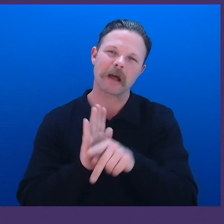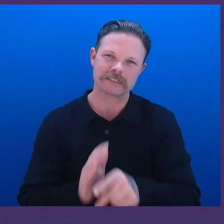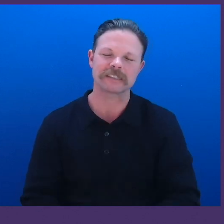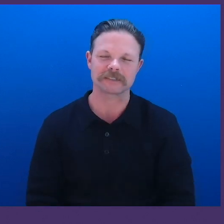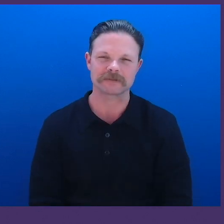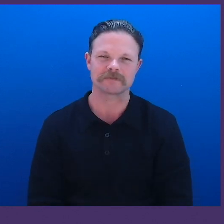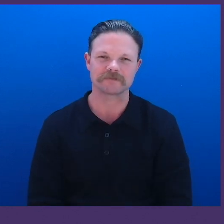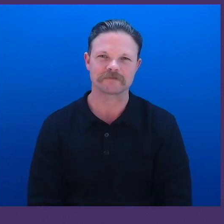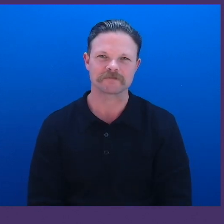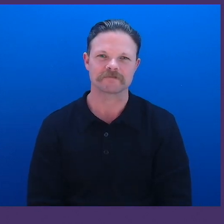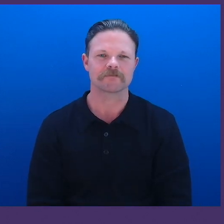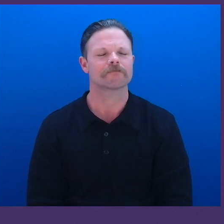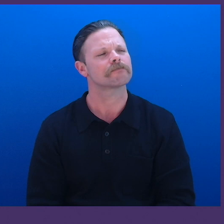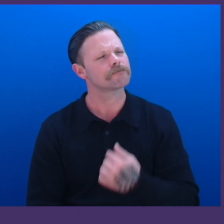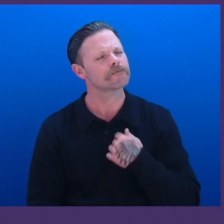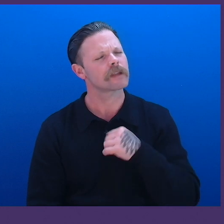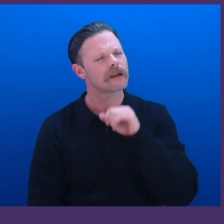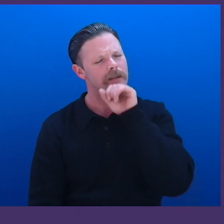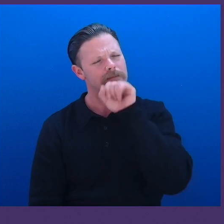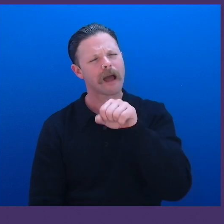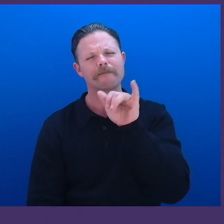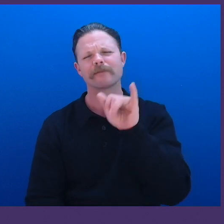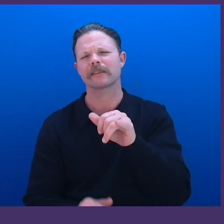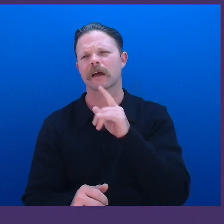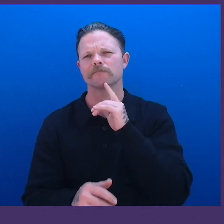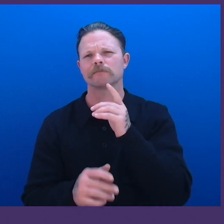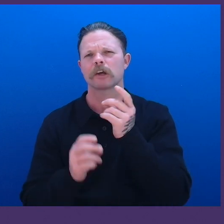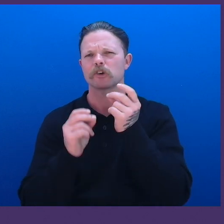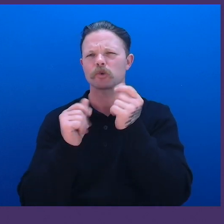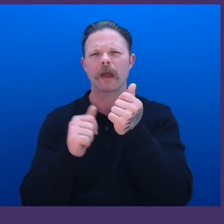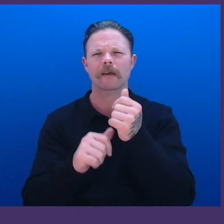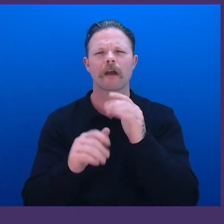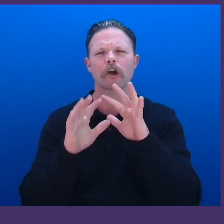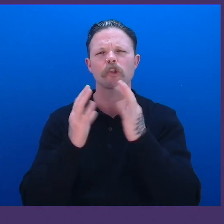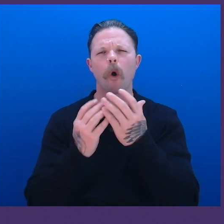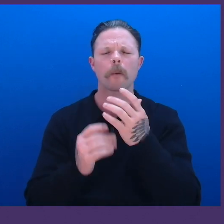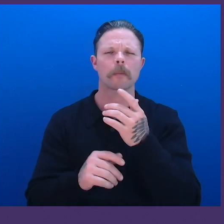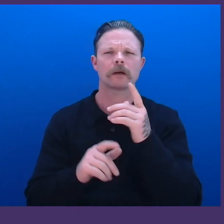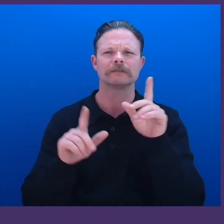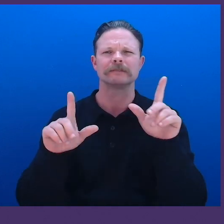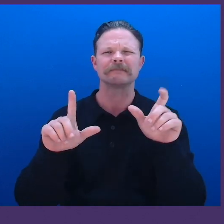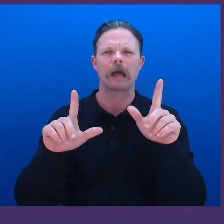Rylin Rodgers: I love that quick, global snapshot and a couple of important, key themes: